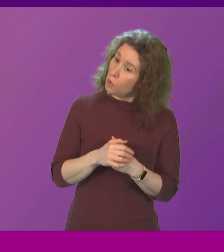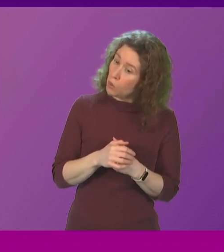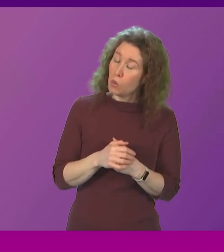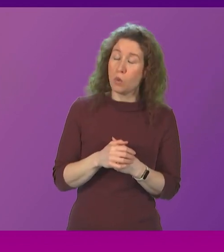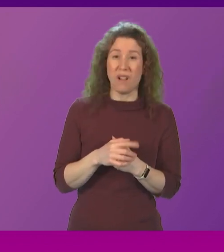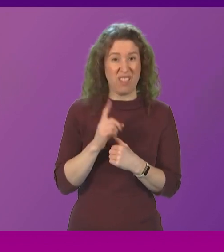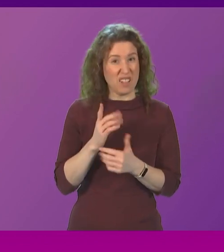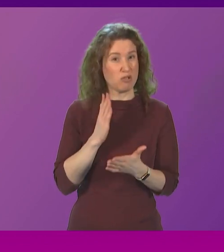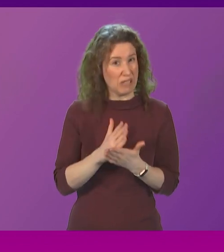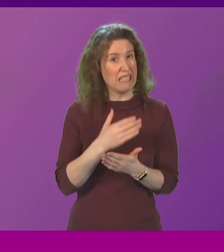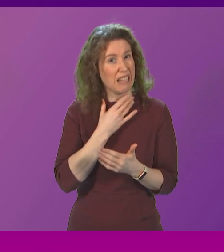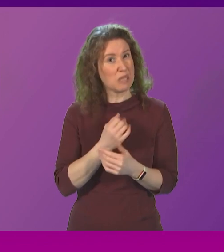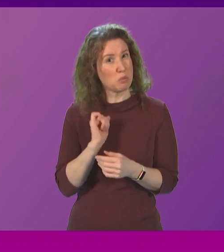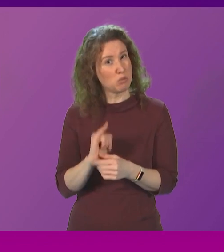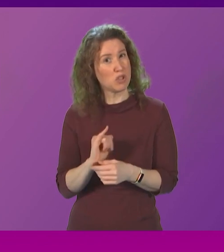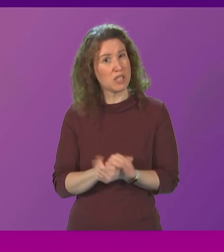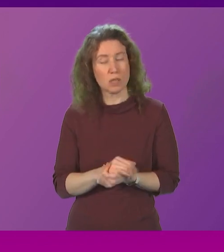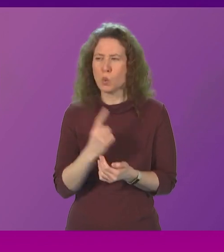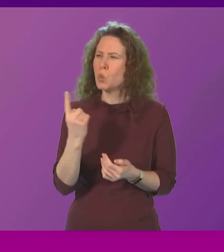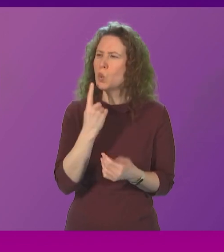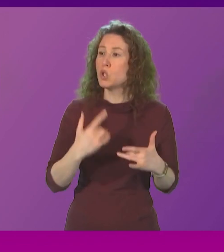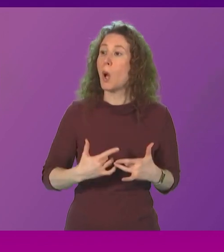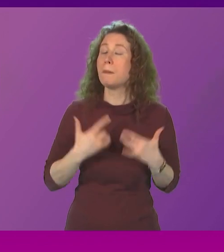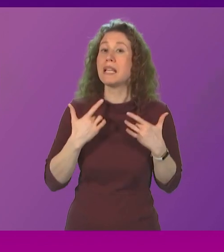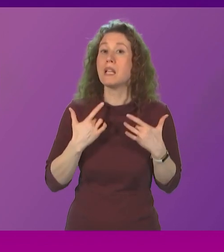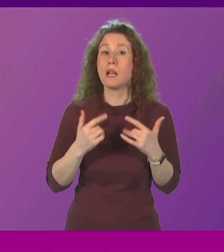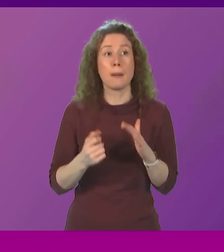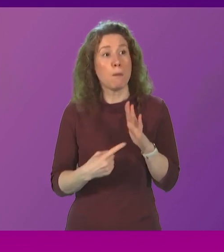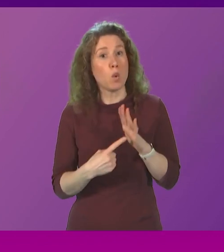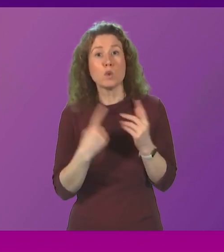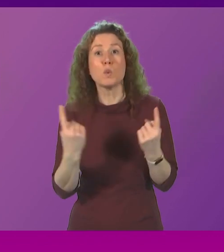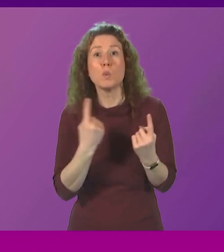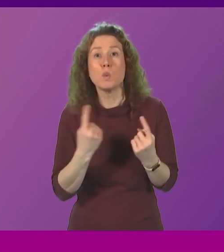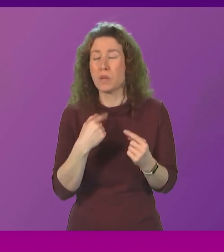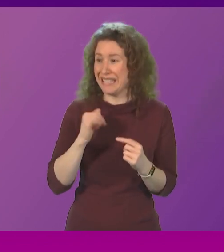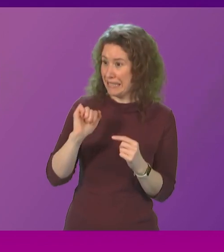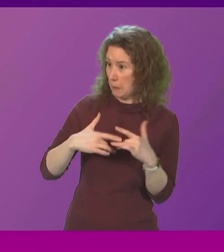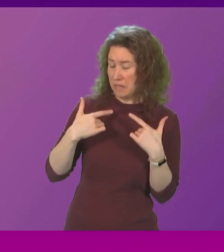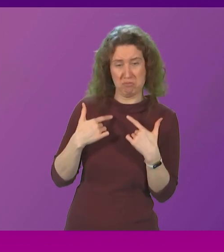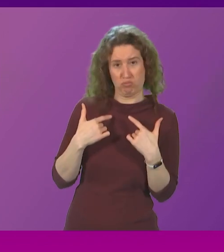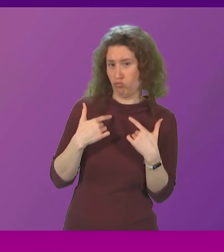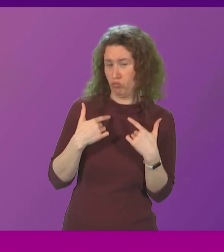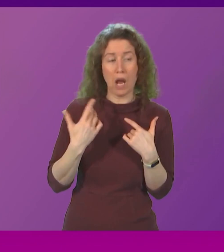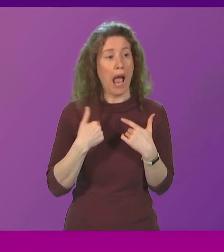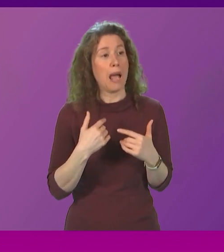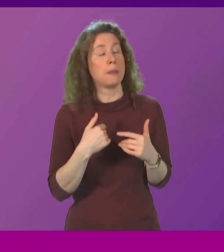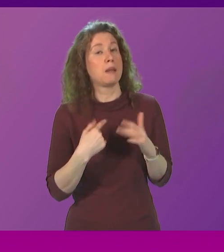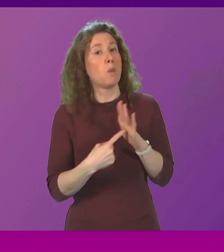How desperate is Douglas Ross? Do you know whose opinion I really care about? Thank you, members!